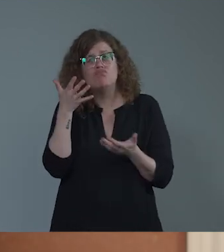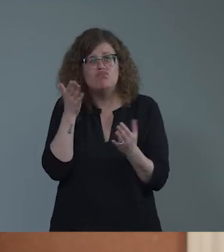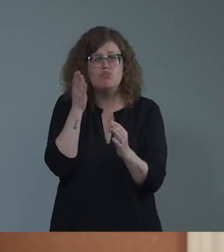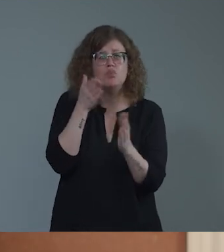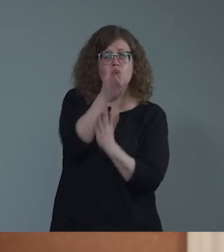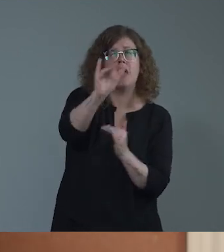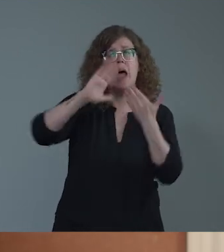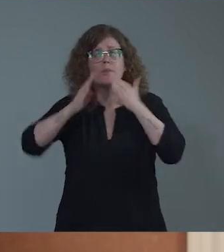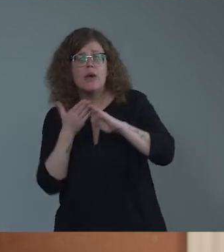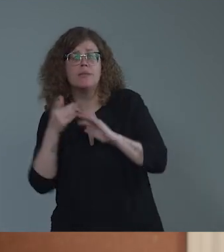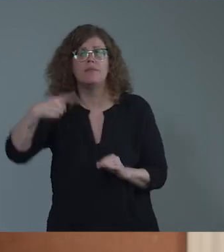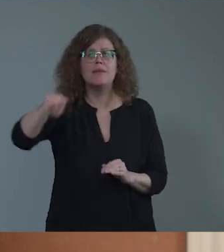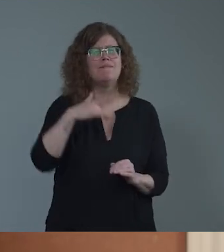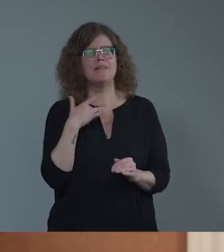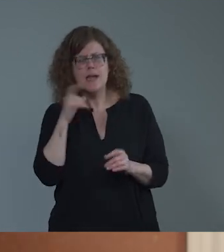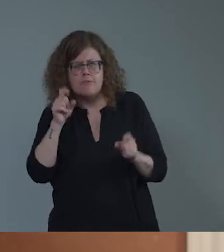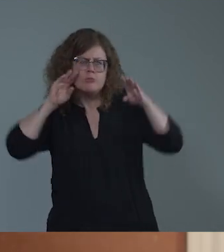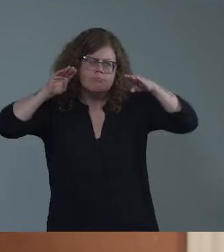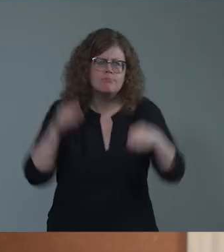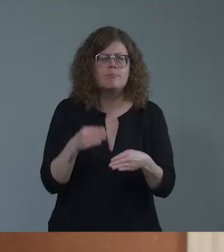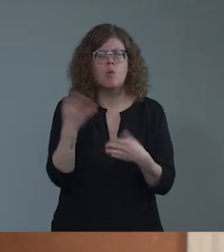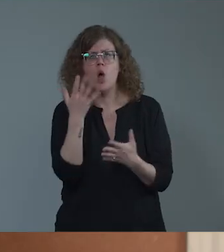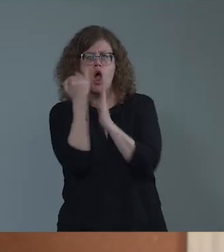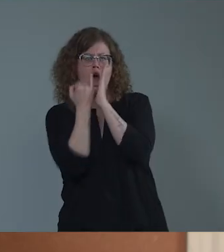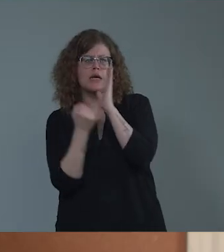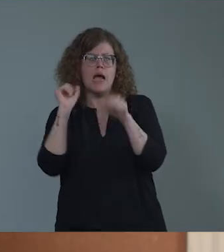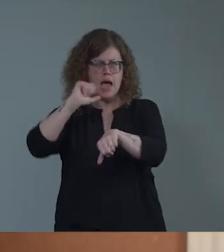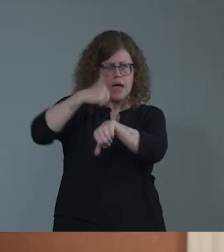a contributing part of their community to kind of add to that community feel.